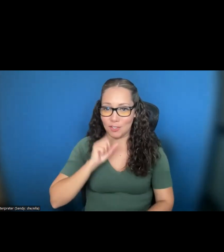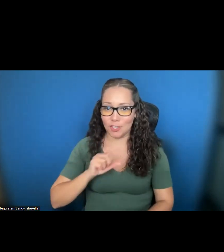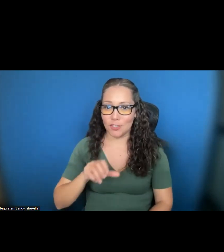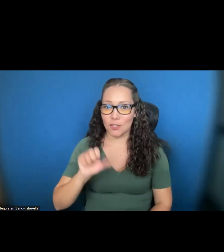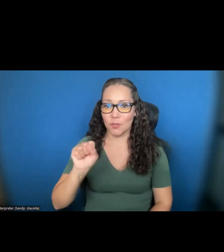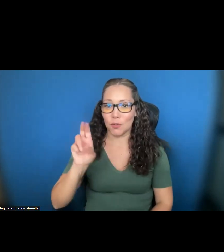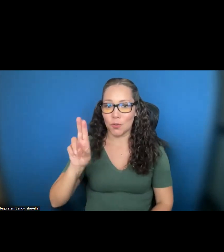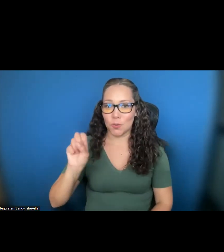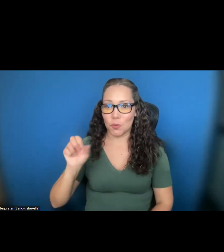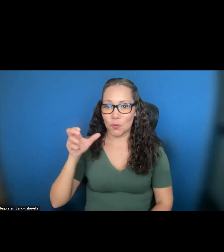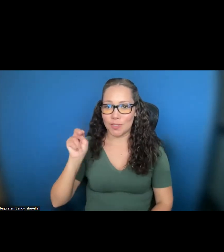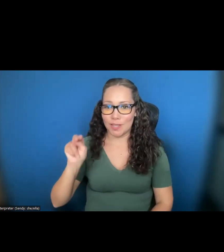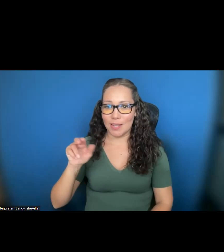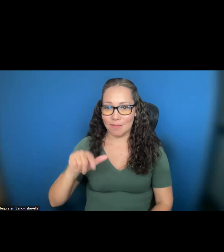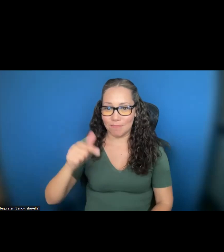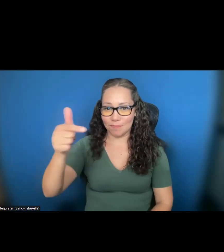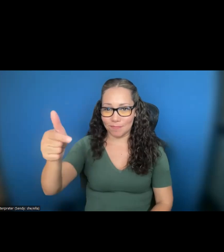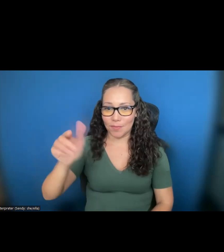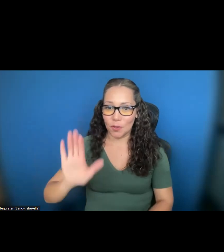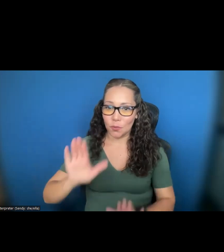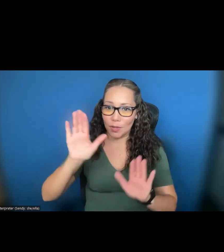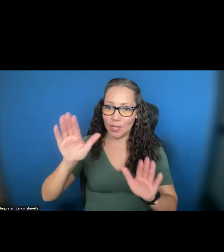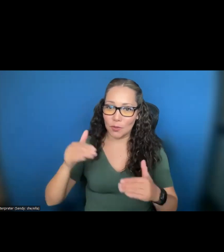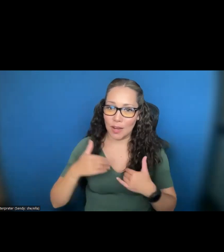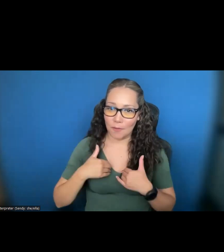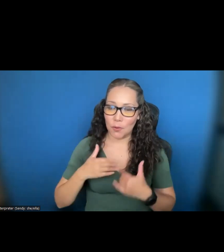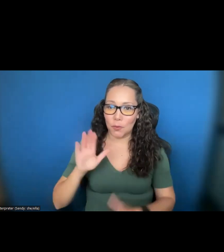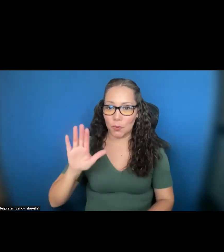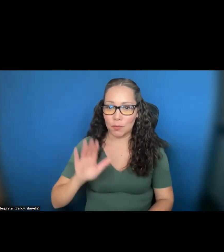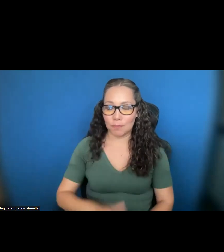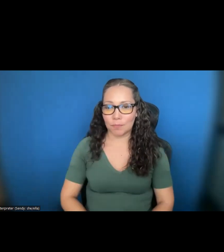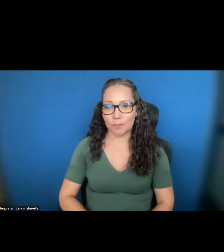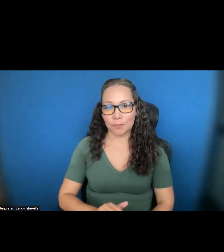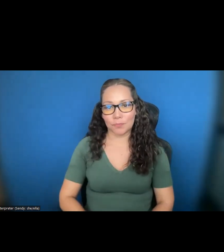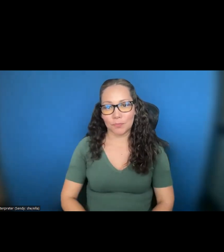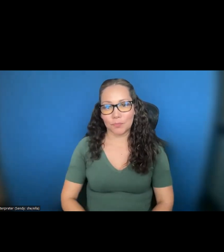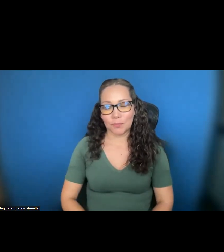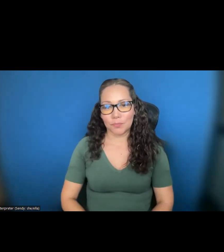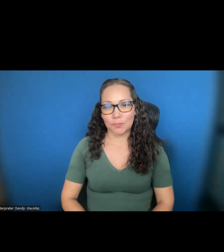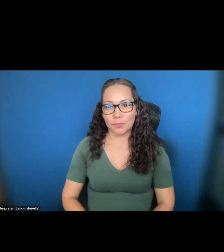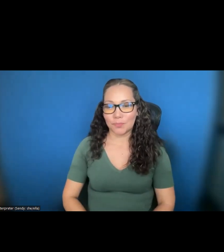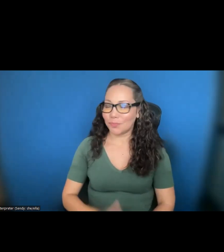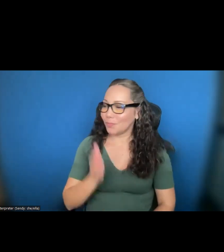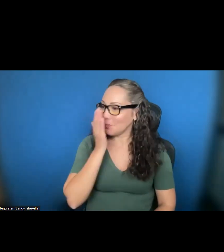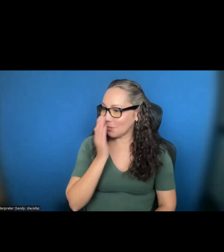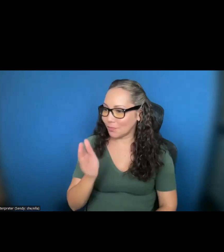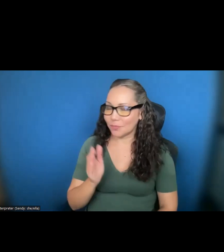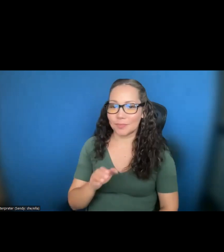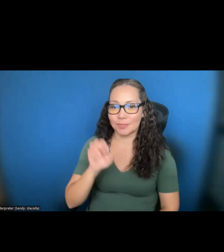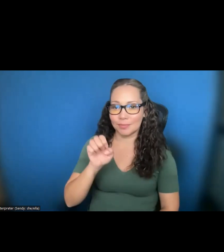welcome great to have you and the floor is yours thank you Eli and hello everybody hope you just